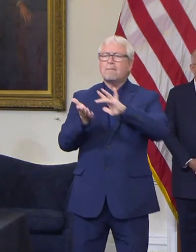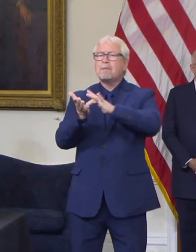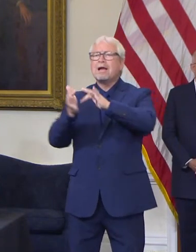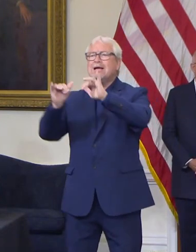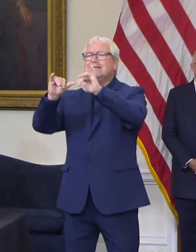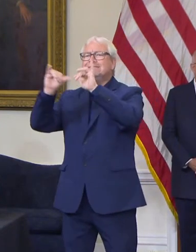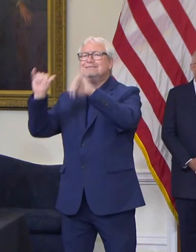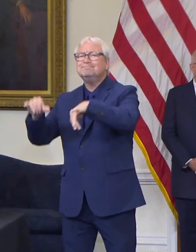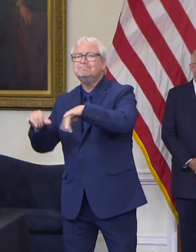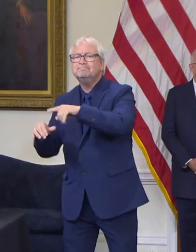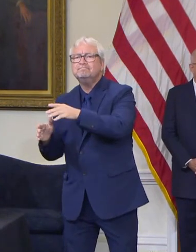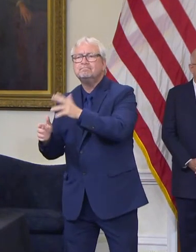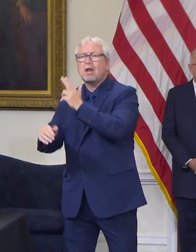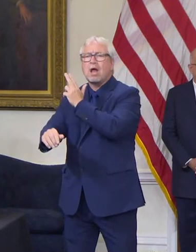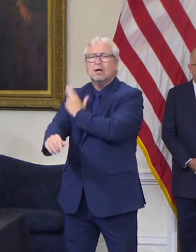healthcare system for the challenges of COVID-19 pandemic.